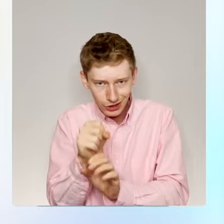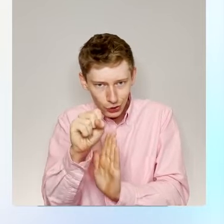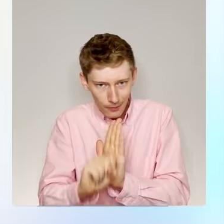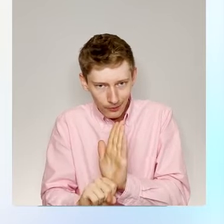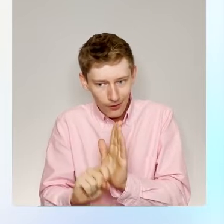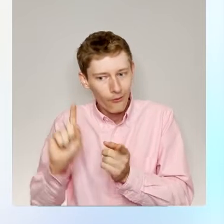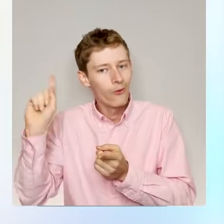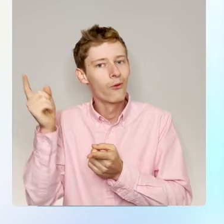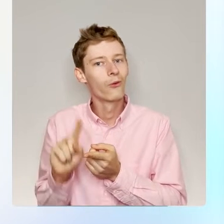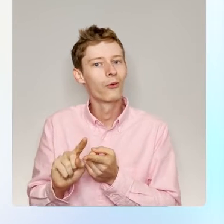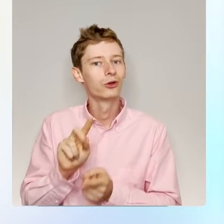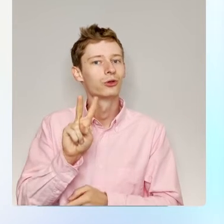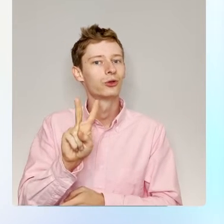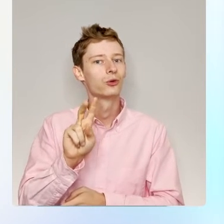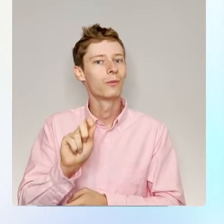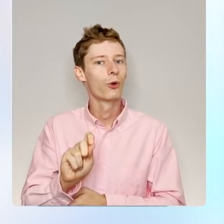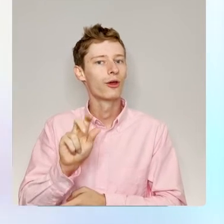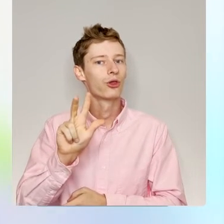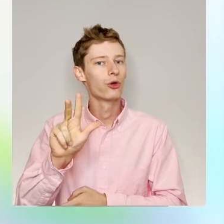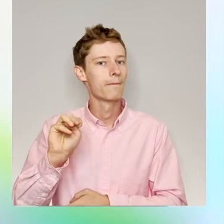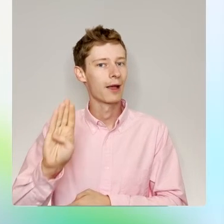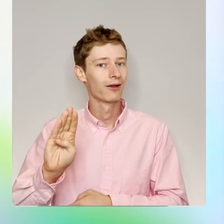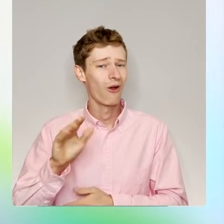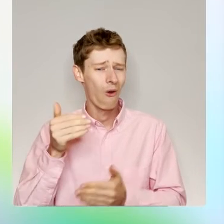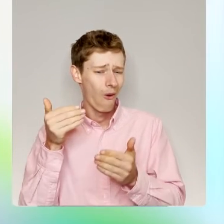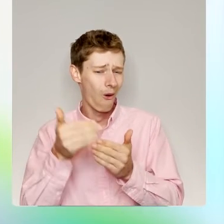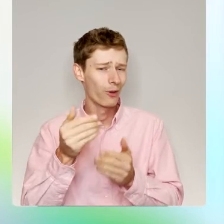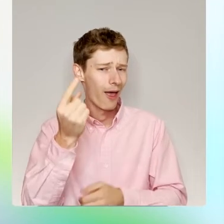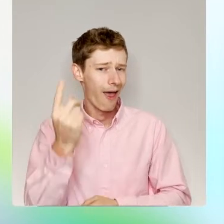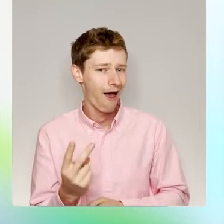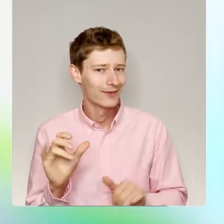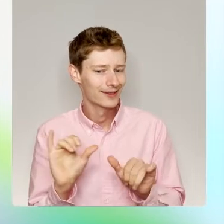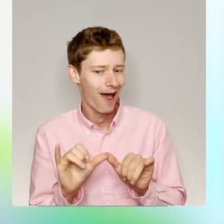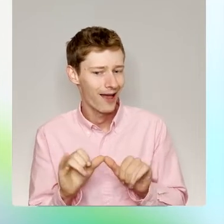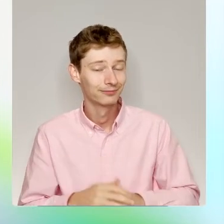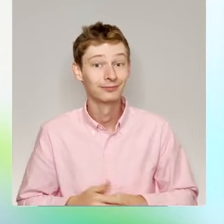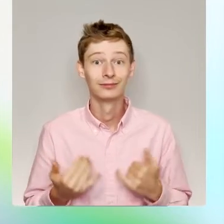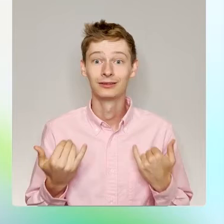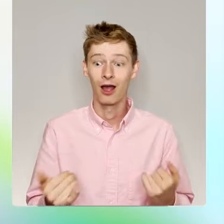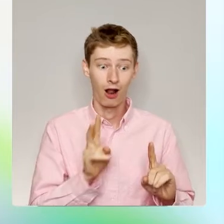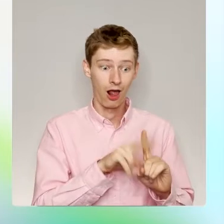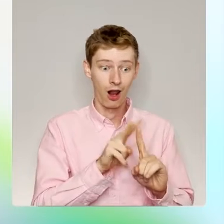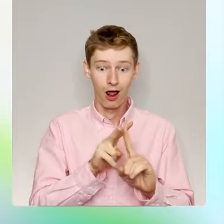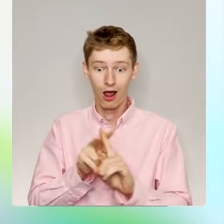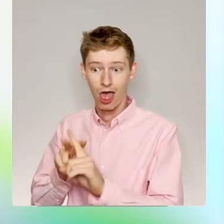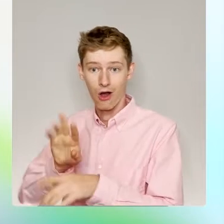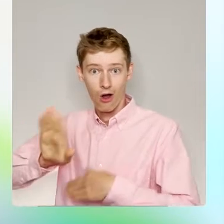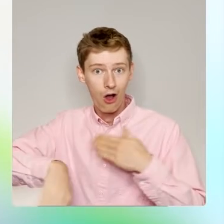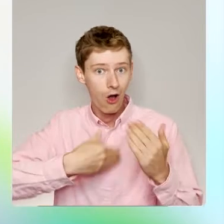for a full 3D web experience. Now, that pretty much covers all the visuals in the experience,